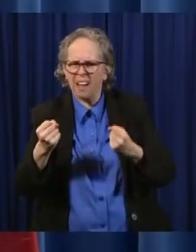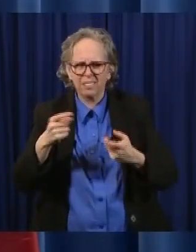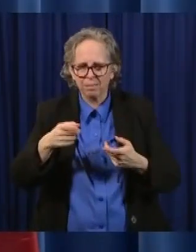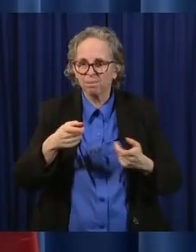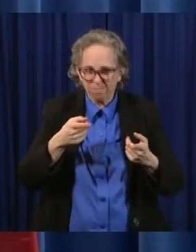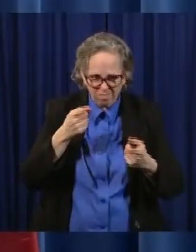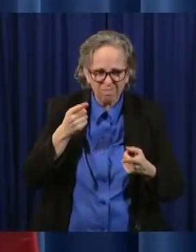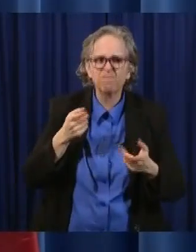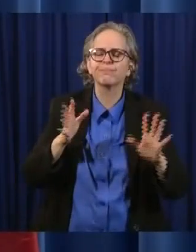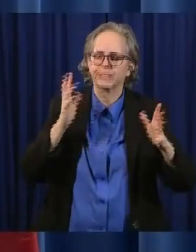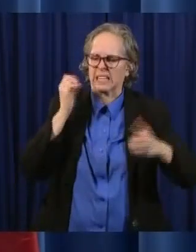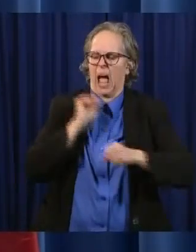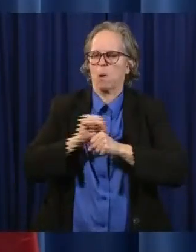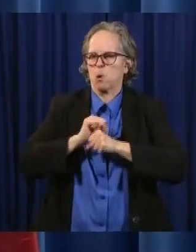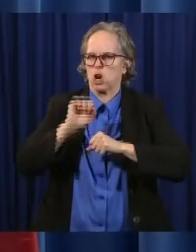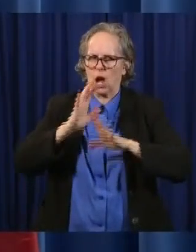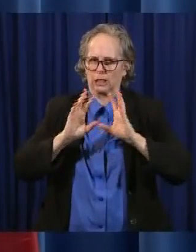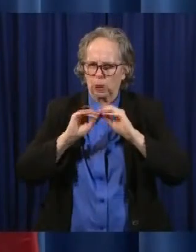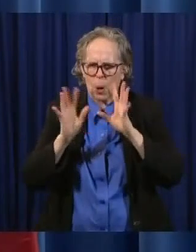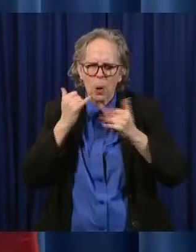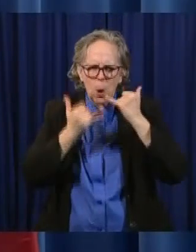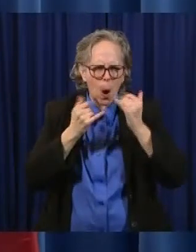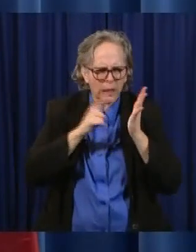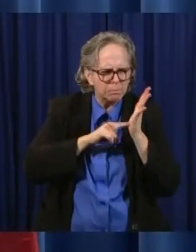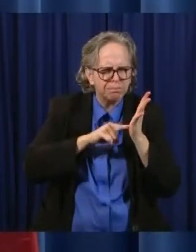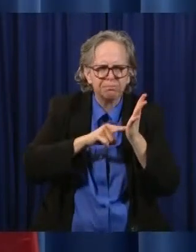I HAVE ASKED THE THE DEPARTMENT OF HEALTH TO FIX THAT.